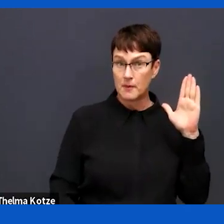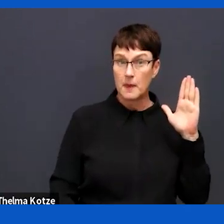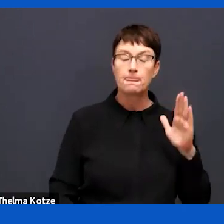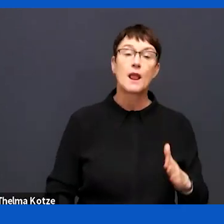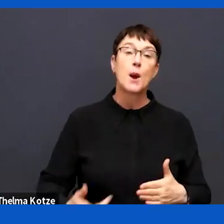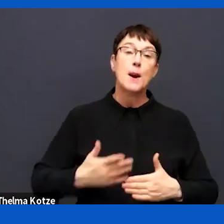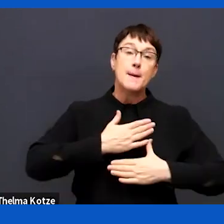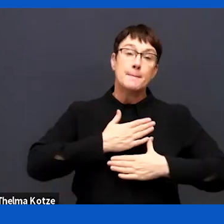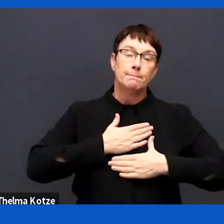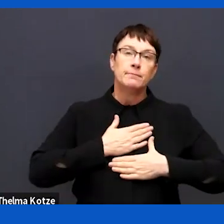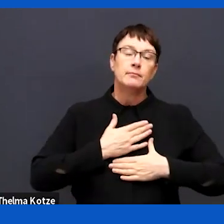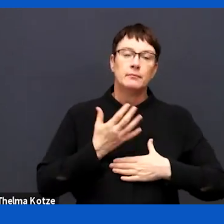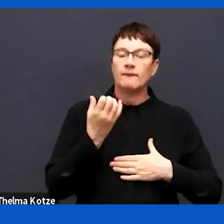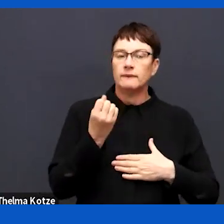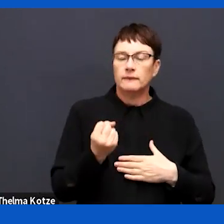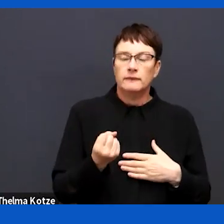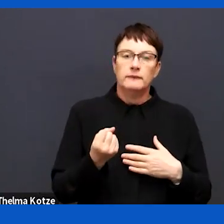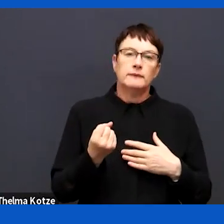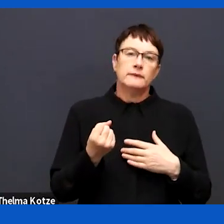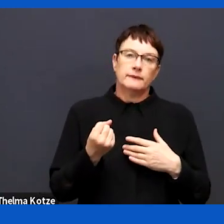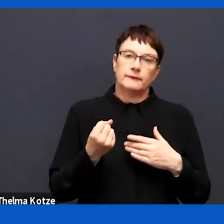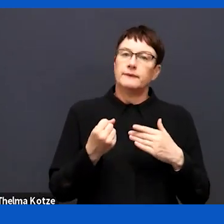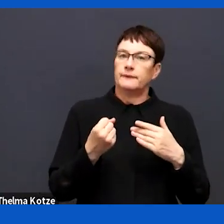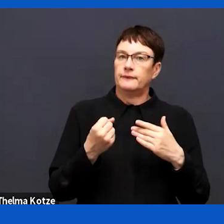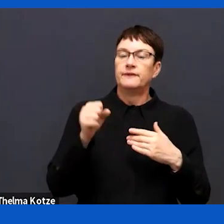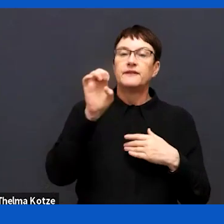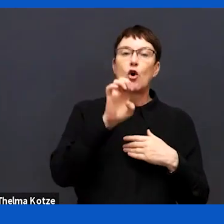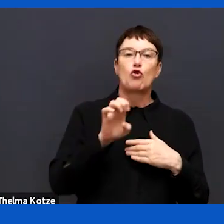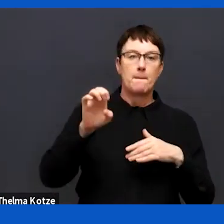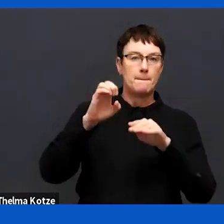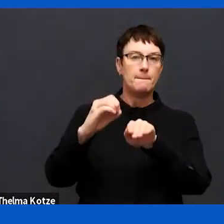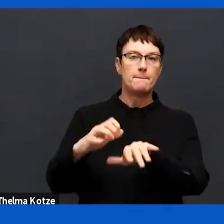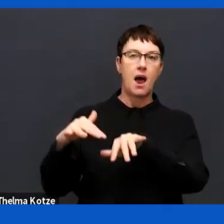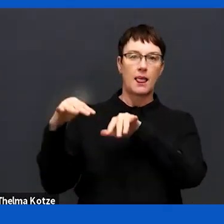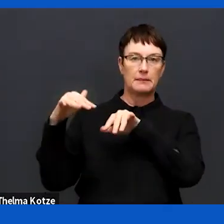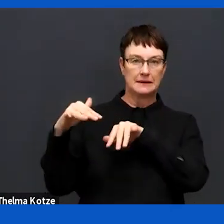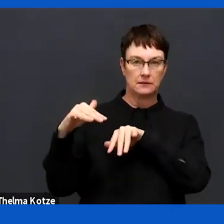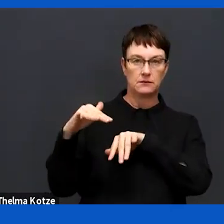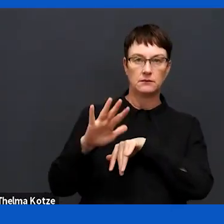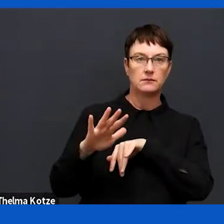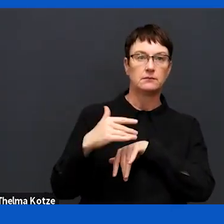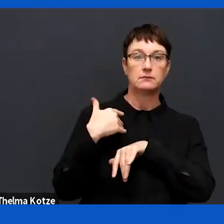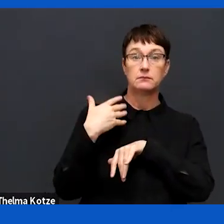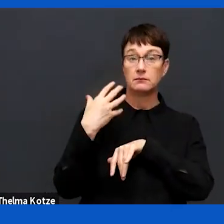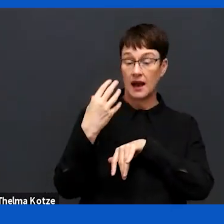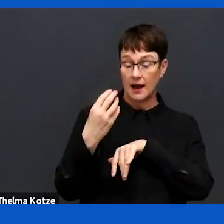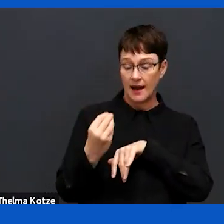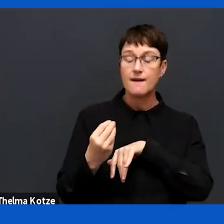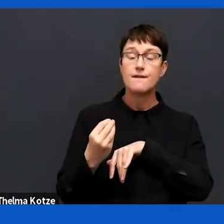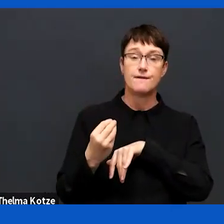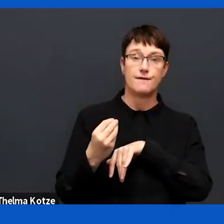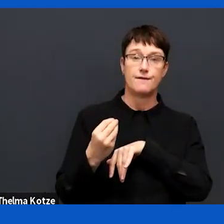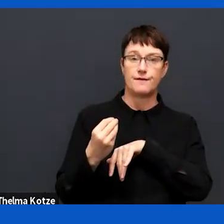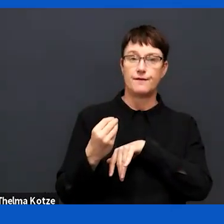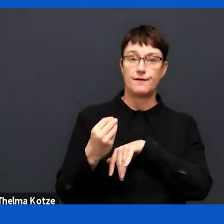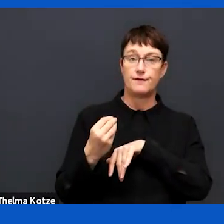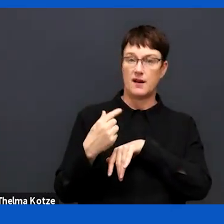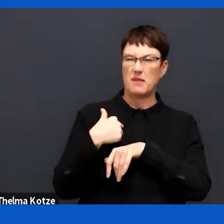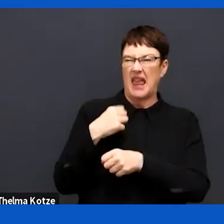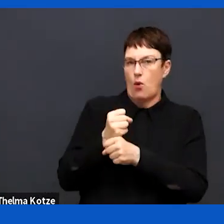we have published a recommendation to website owners to not accept offers from accessibility